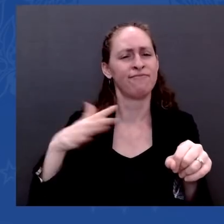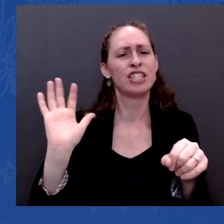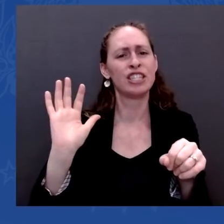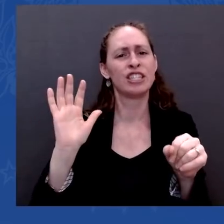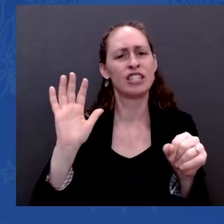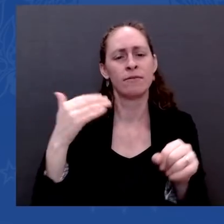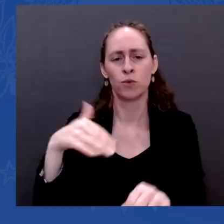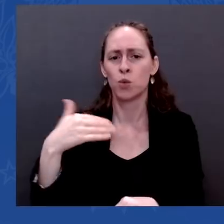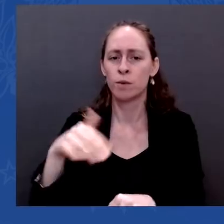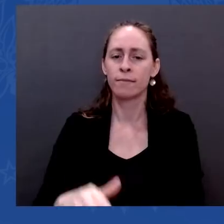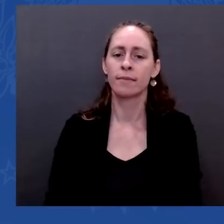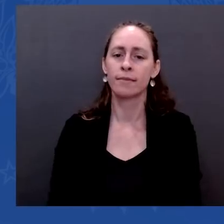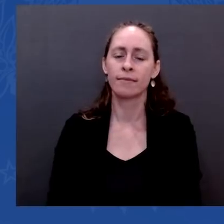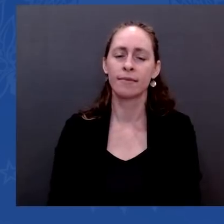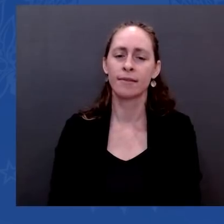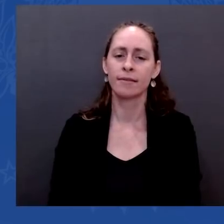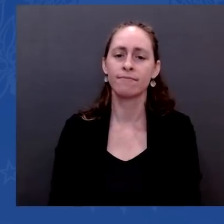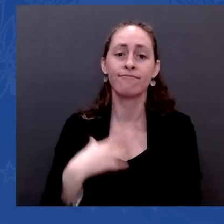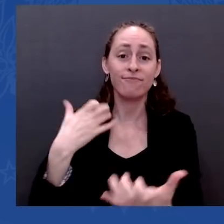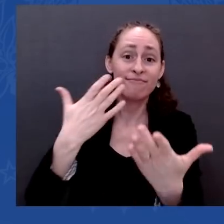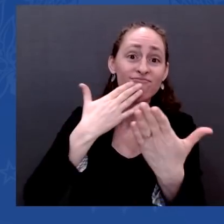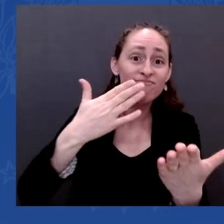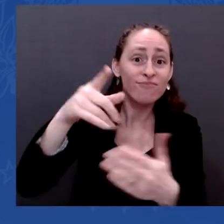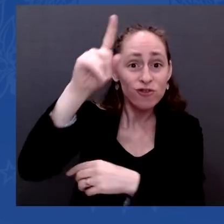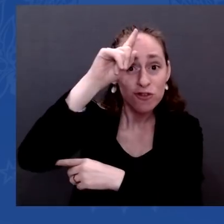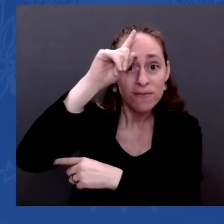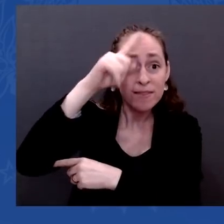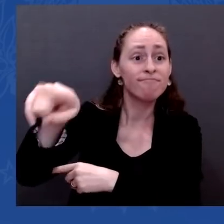in the European Union for their work in this united effort.